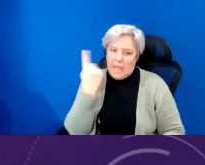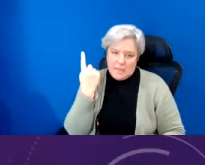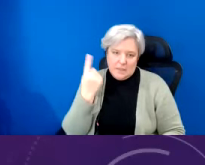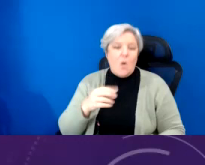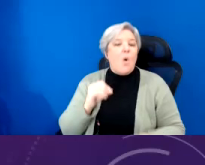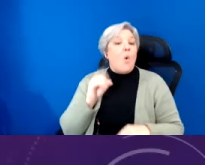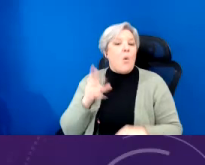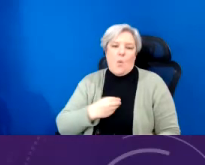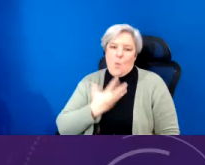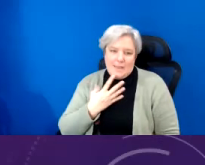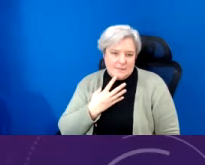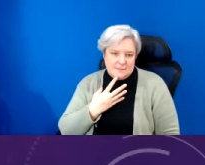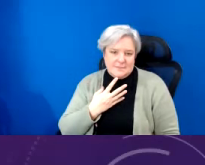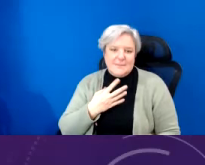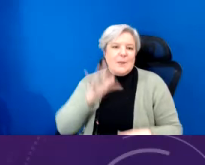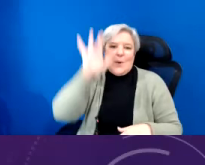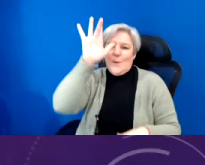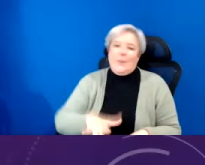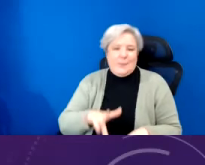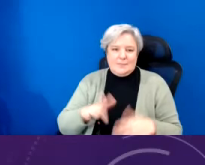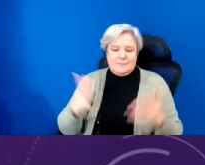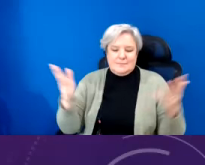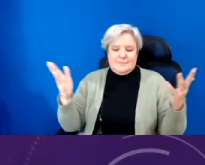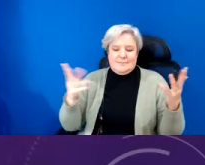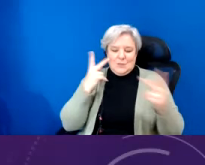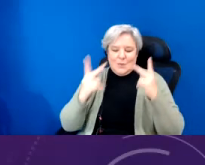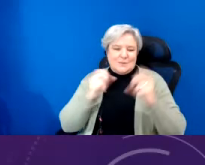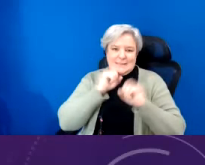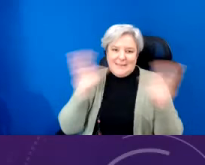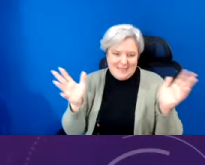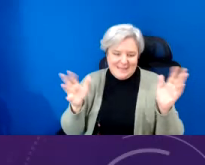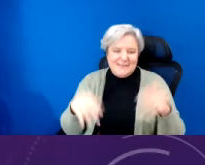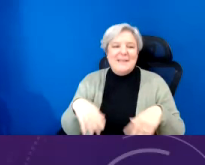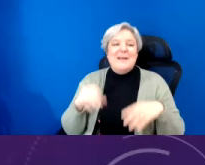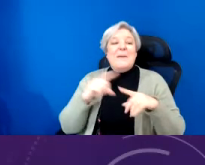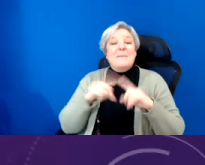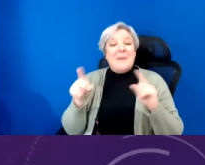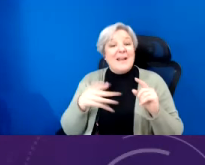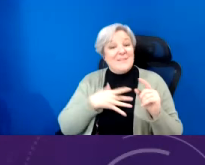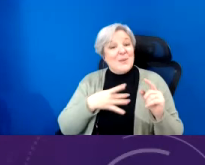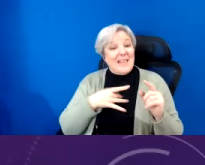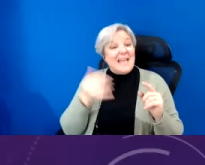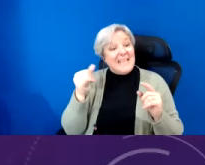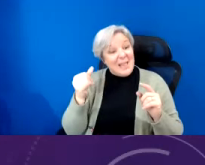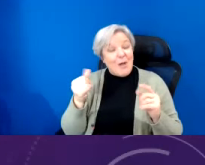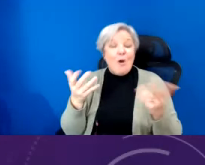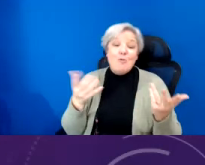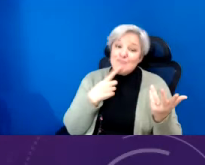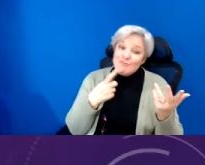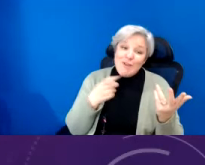because that will just erase the text and you won't be able to see it. But if you like yellow, you can use yellow. If you like red, you can use red.